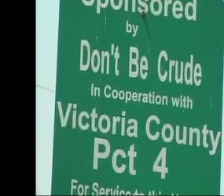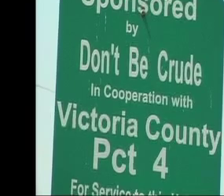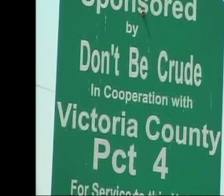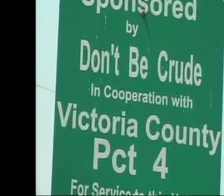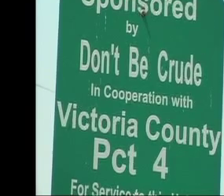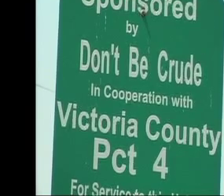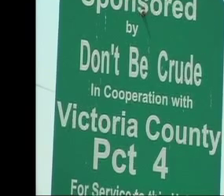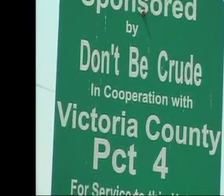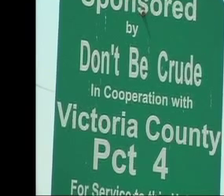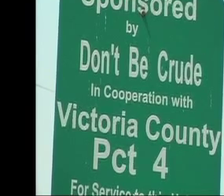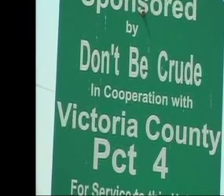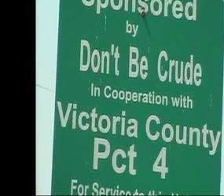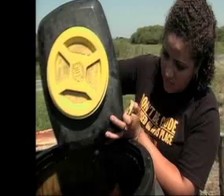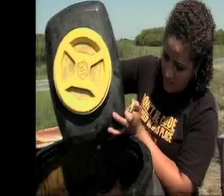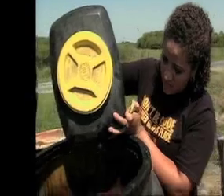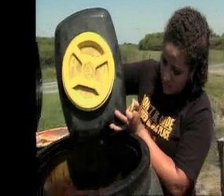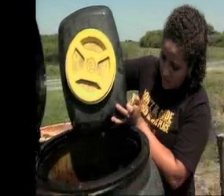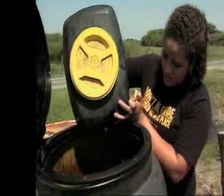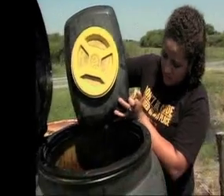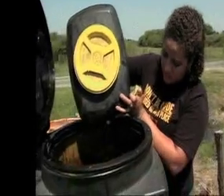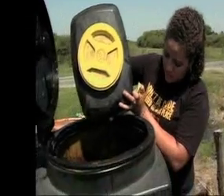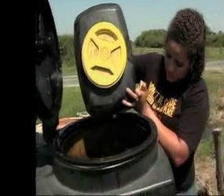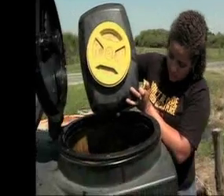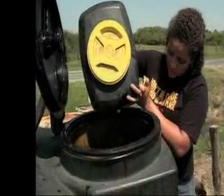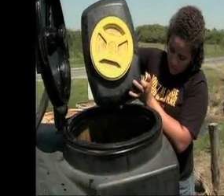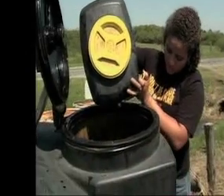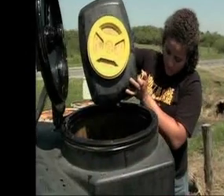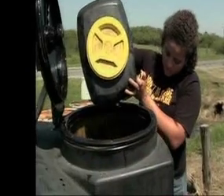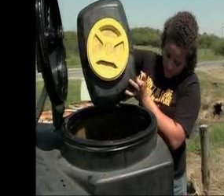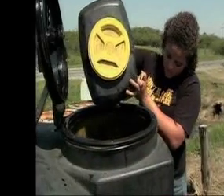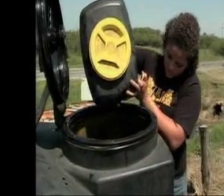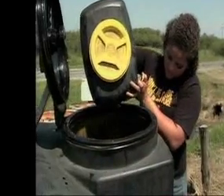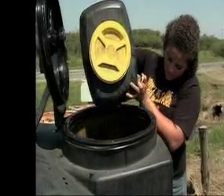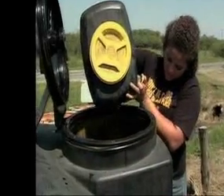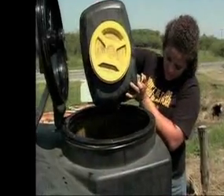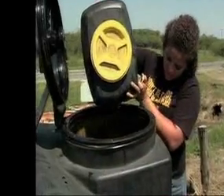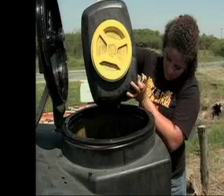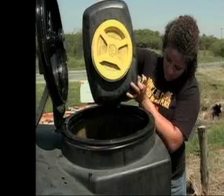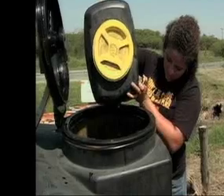Now we are in seven counties with 19 sites.